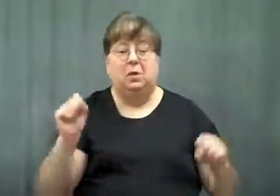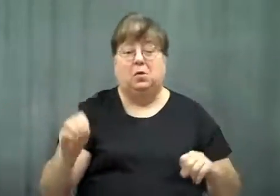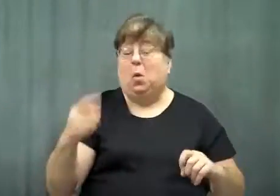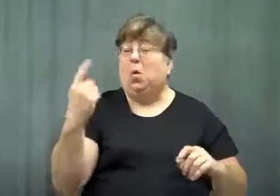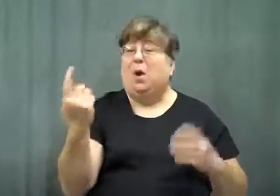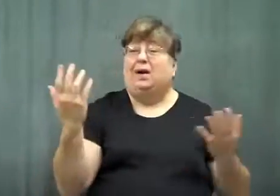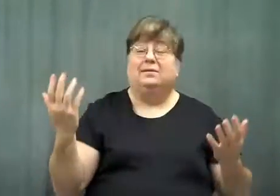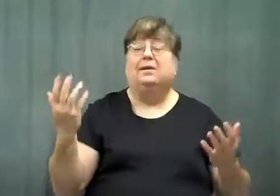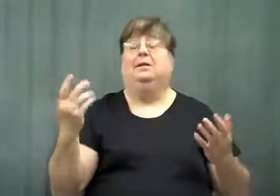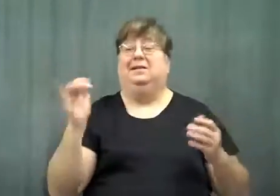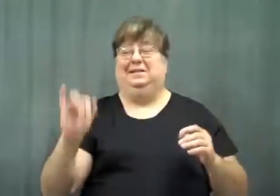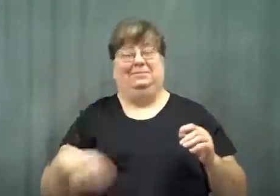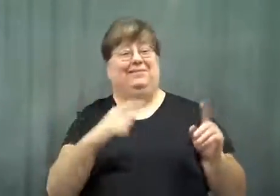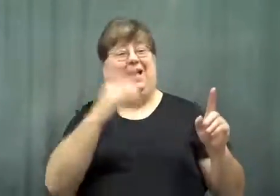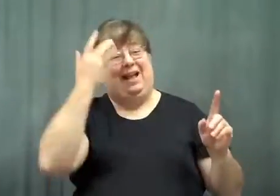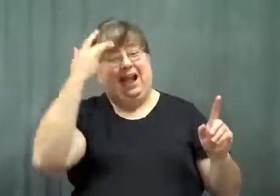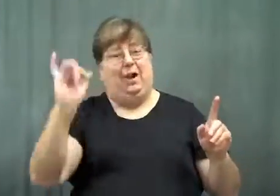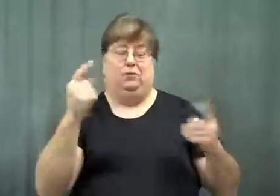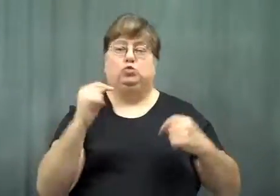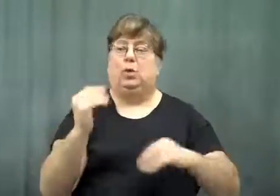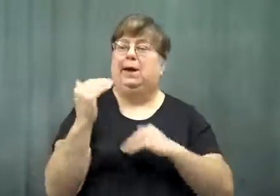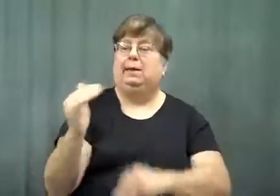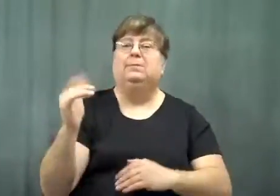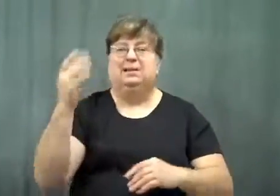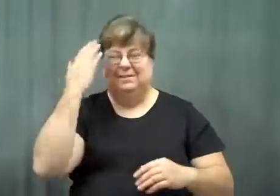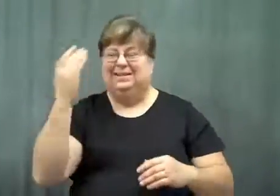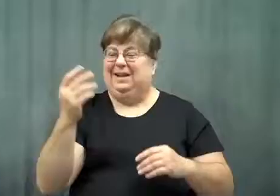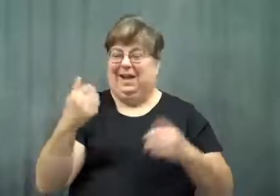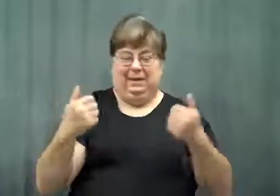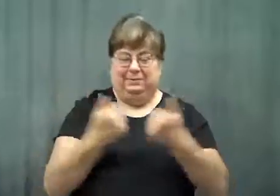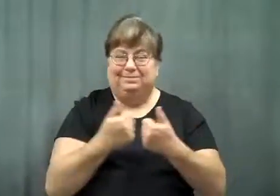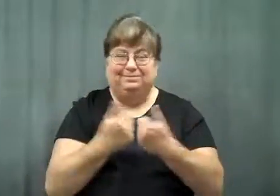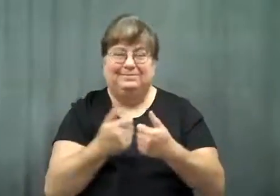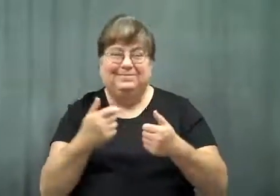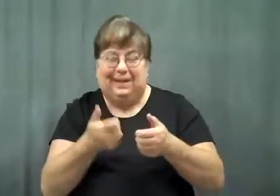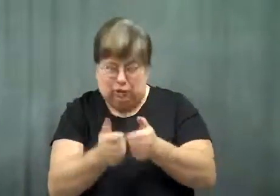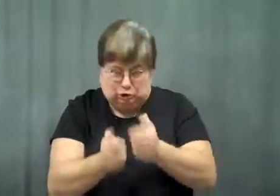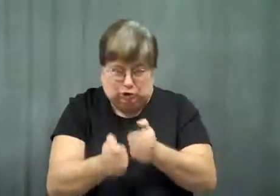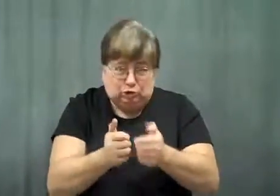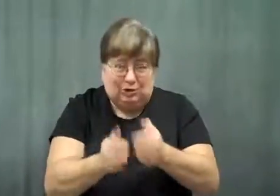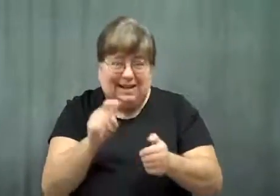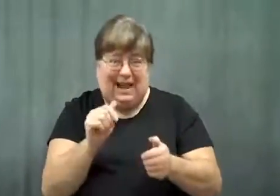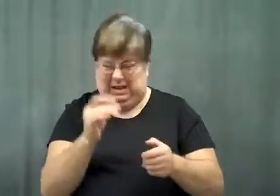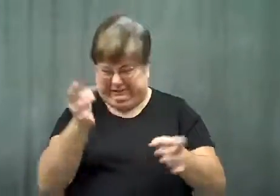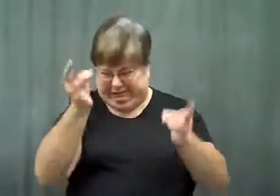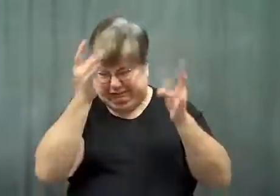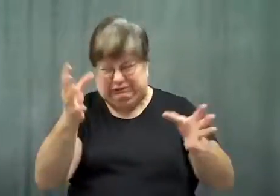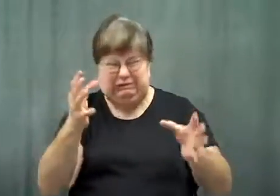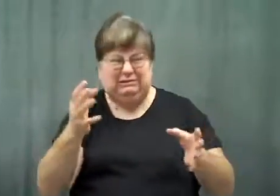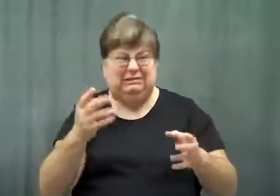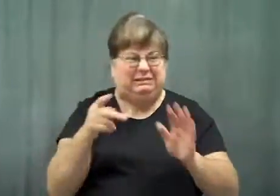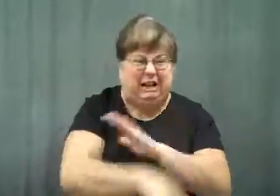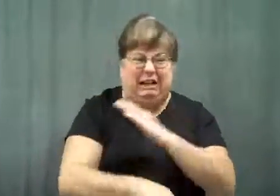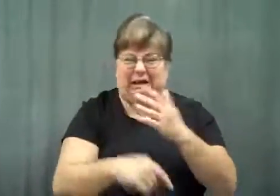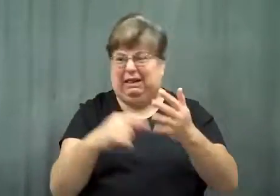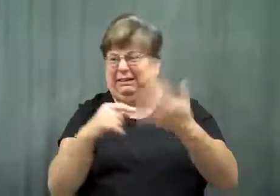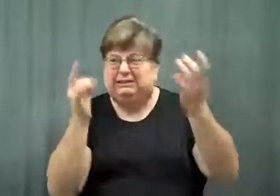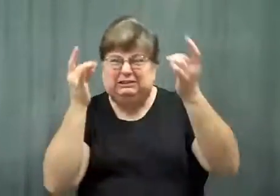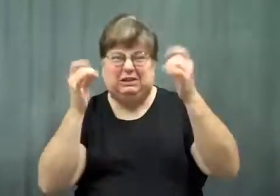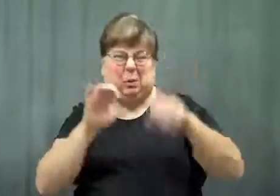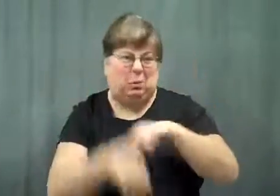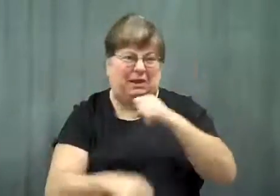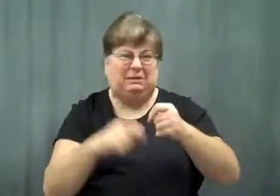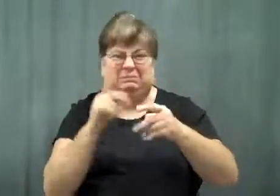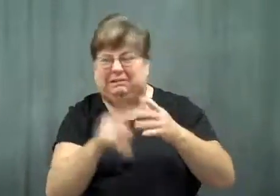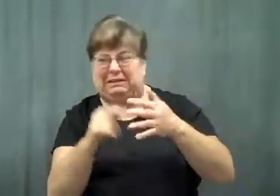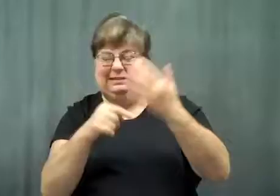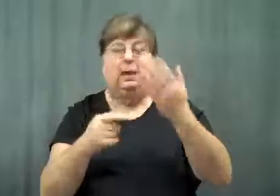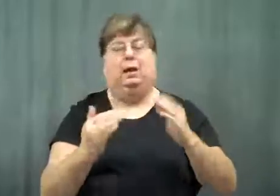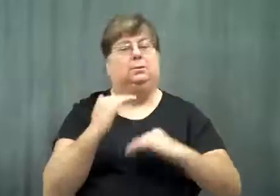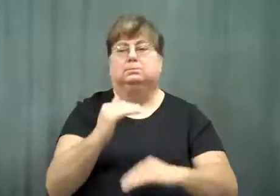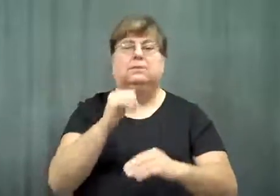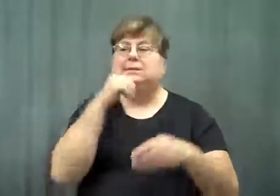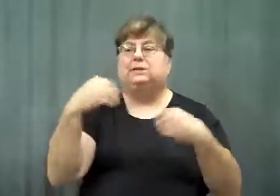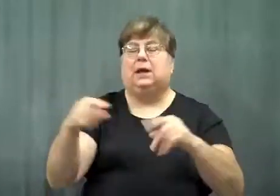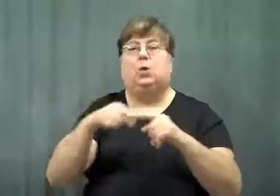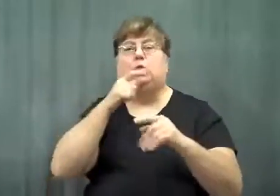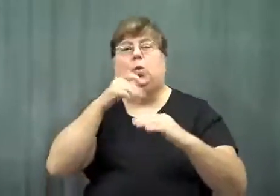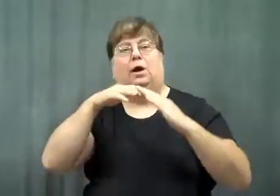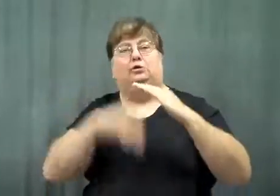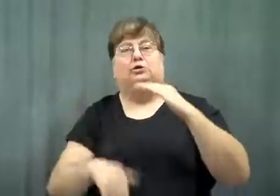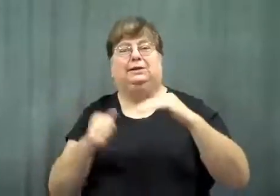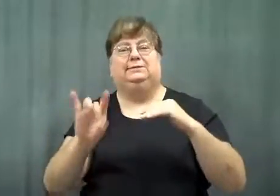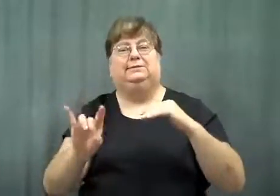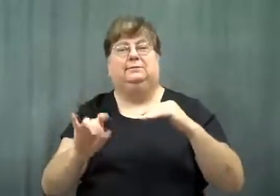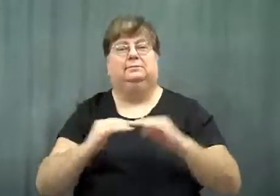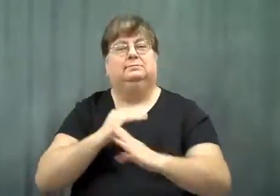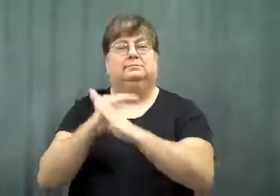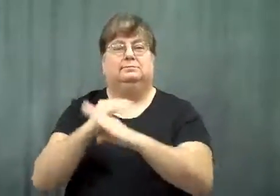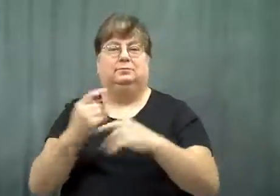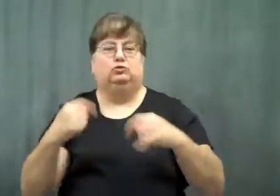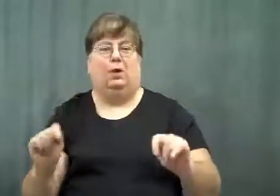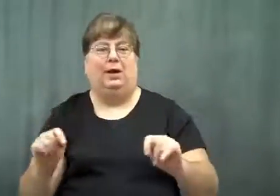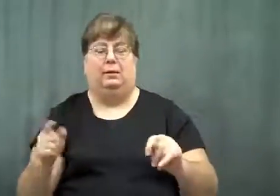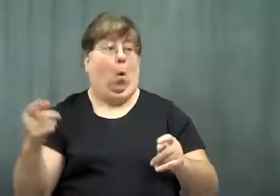In one, California wants to block the sale of violent and gory video games to those under 18.